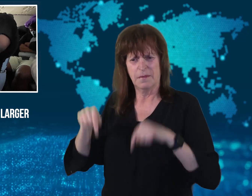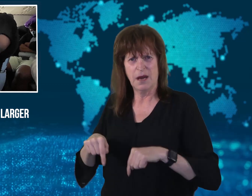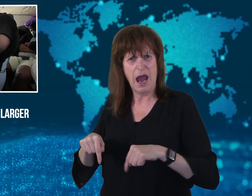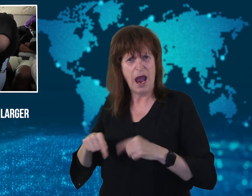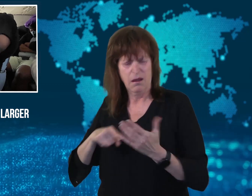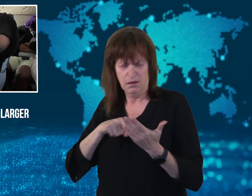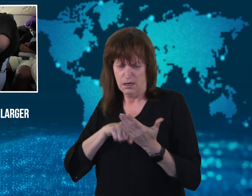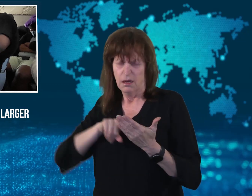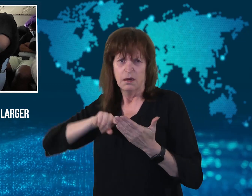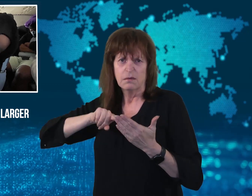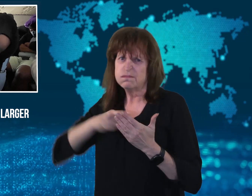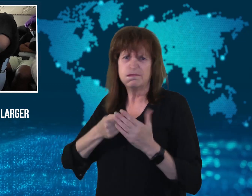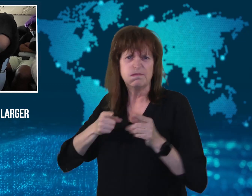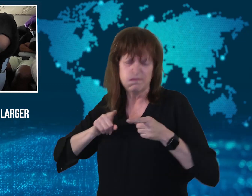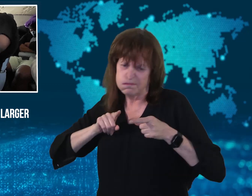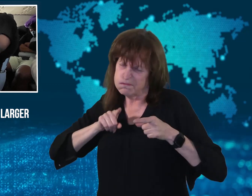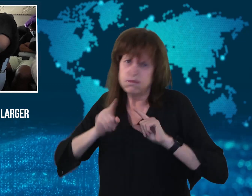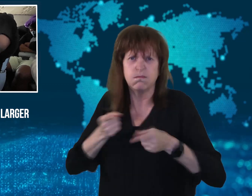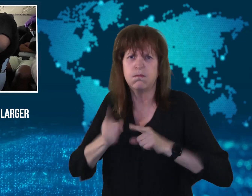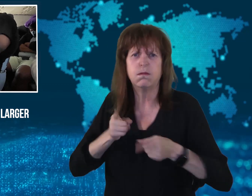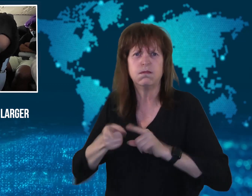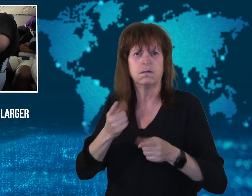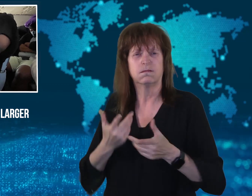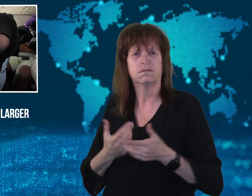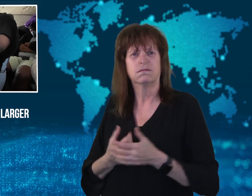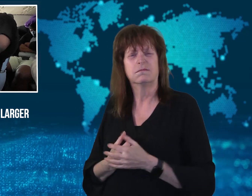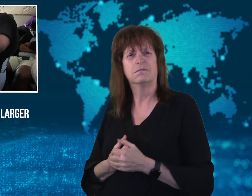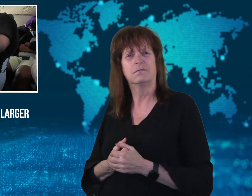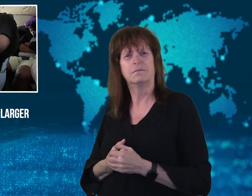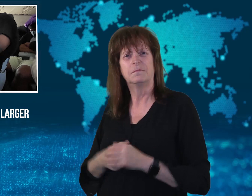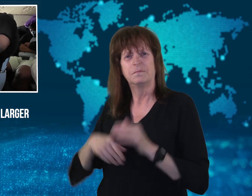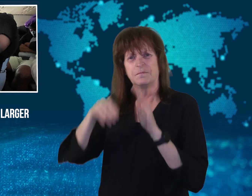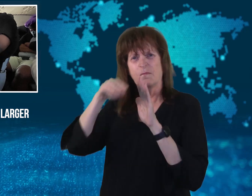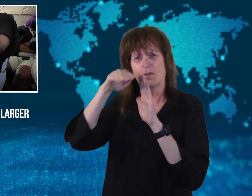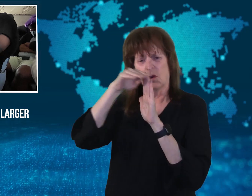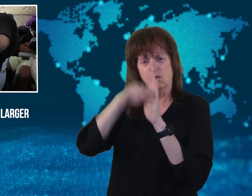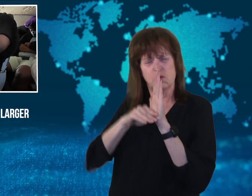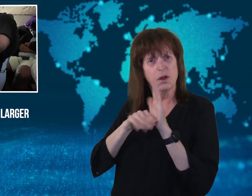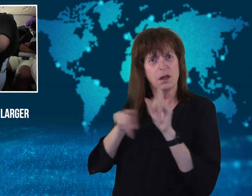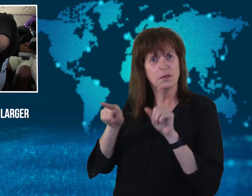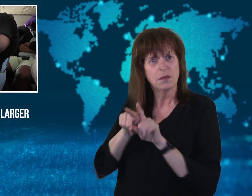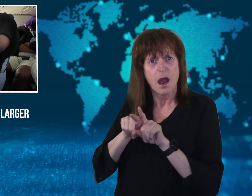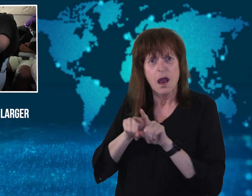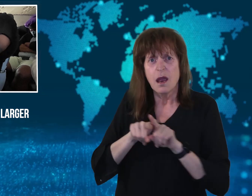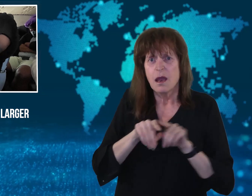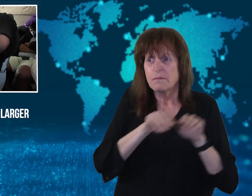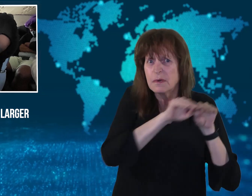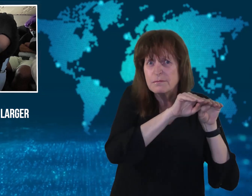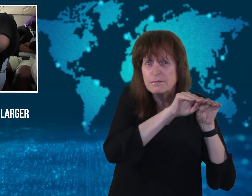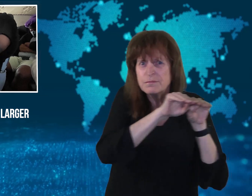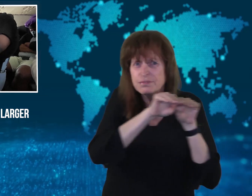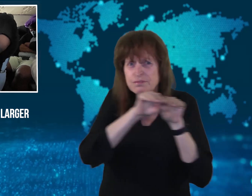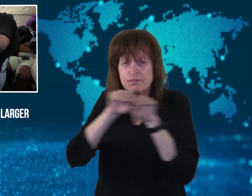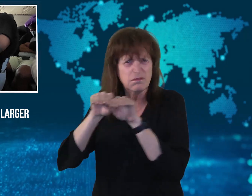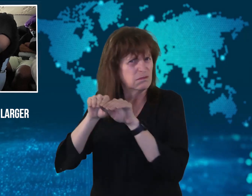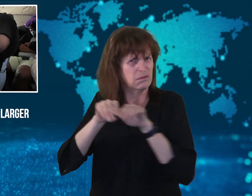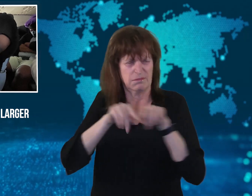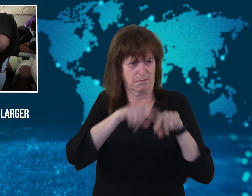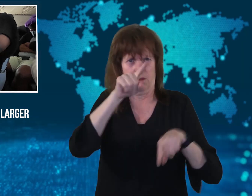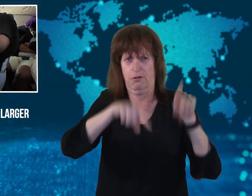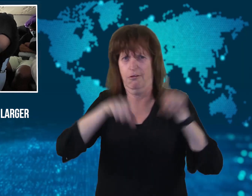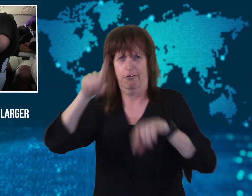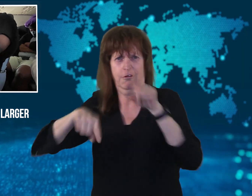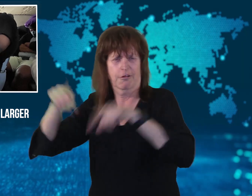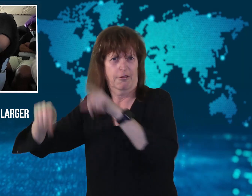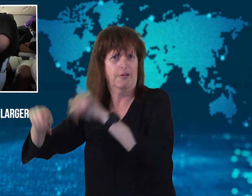The rules are inconsistent across airlines.